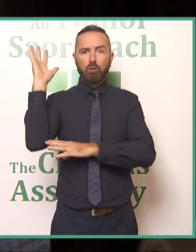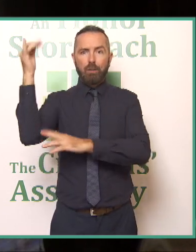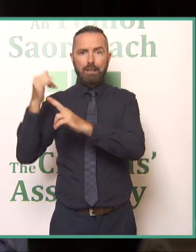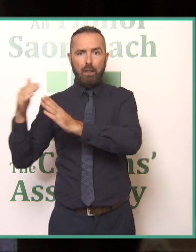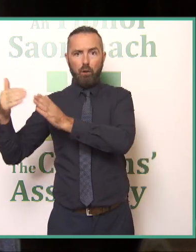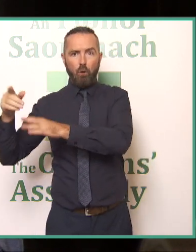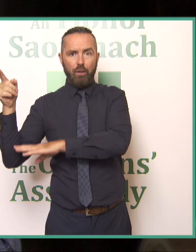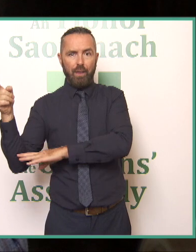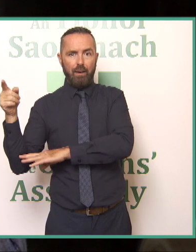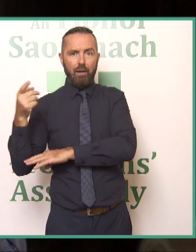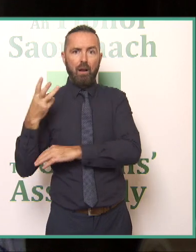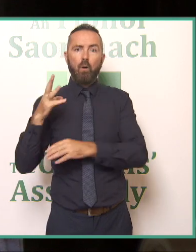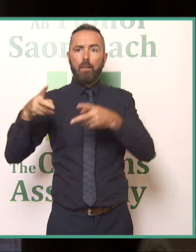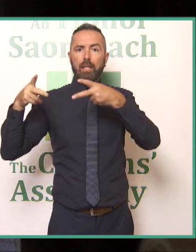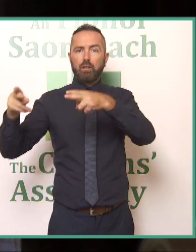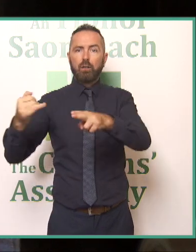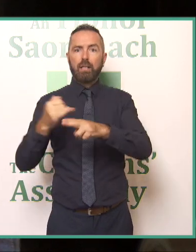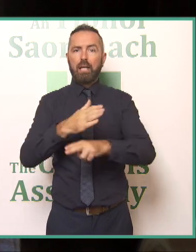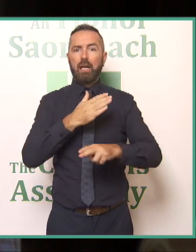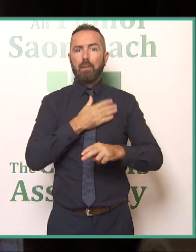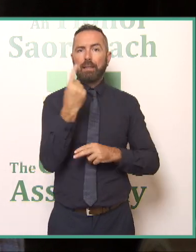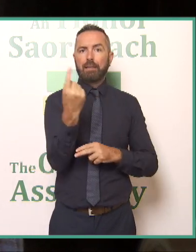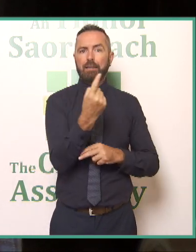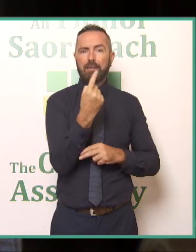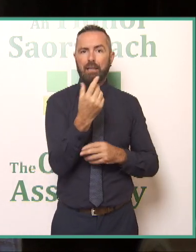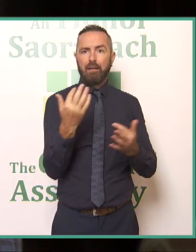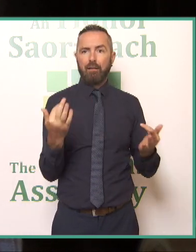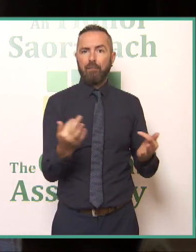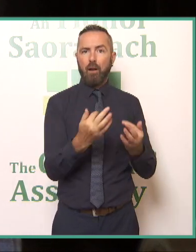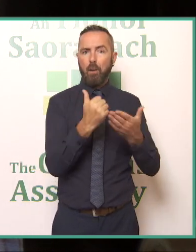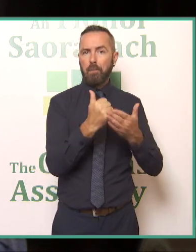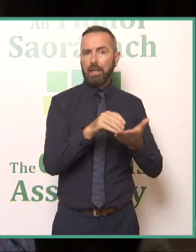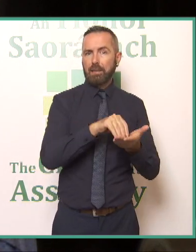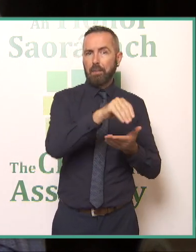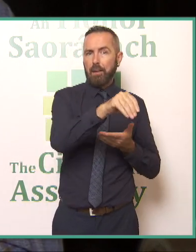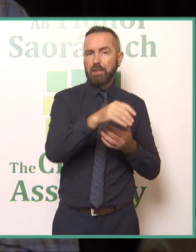farm it was going to get to in my in my singing on my basic payments which was so it was obviously